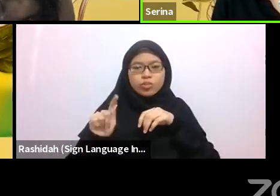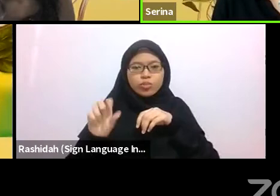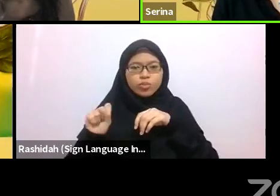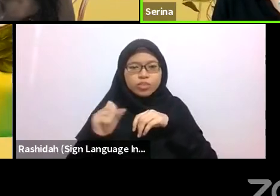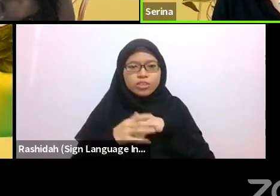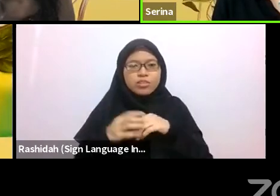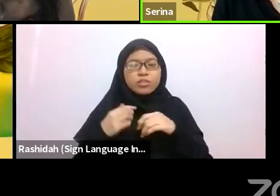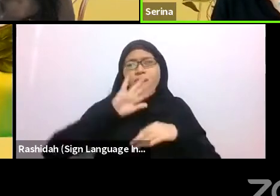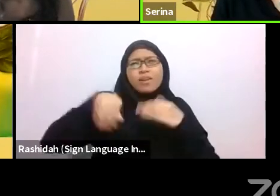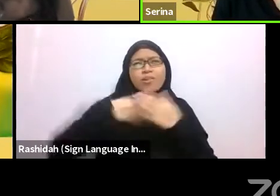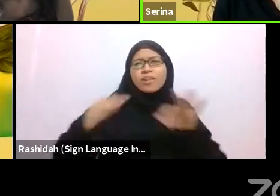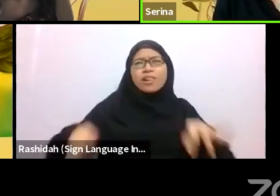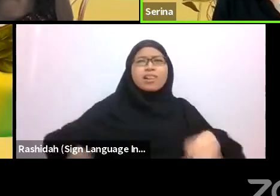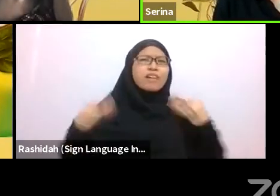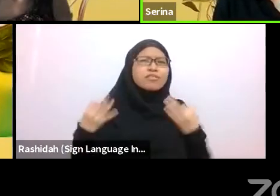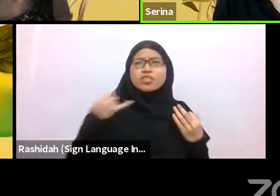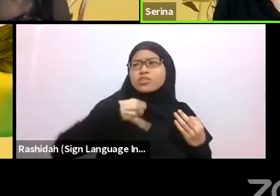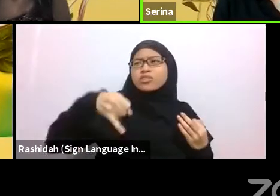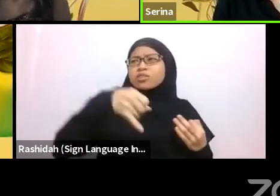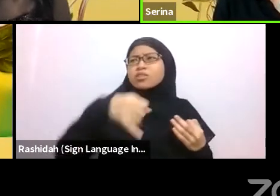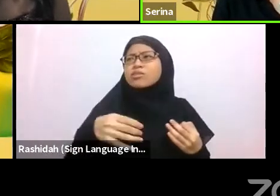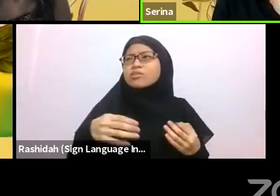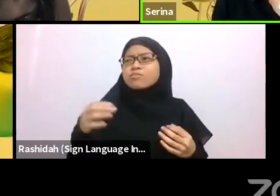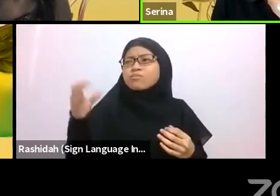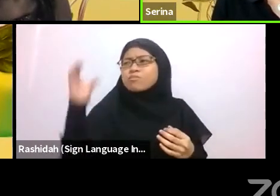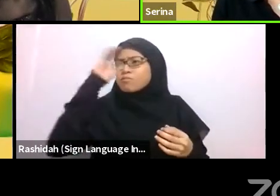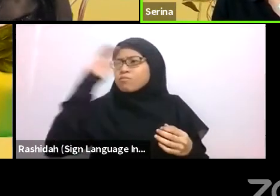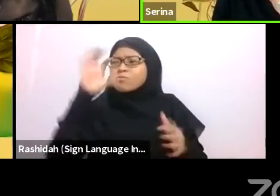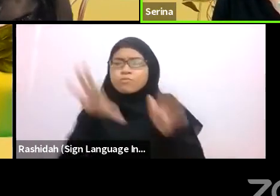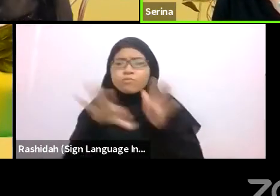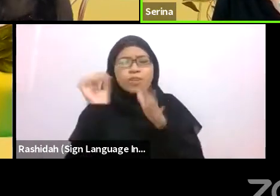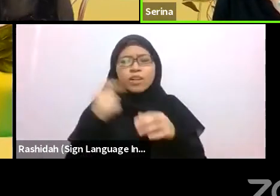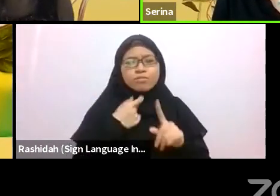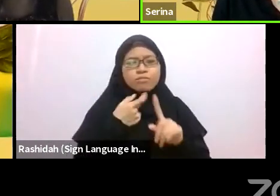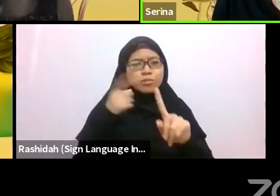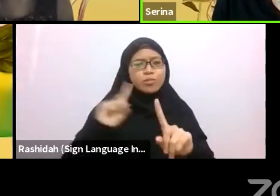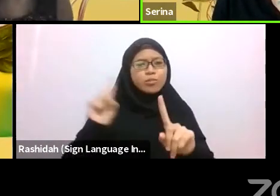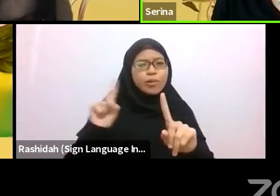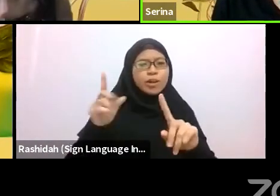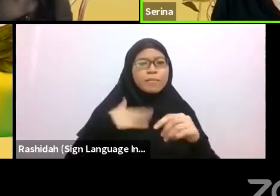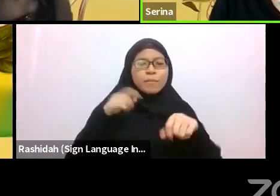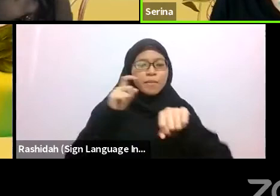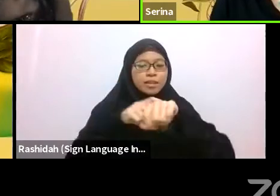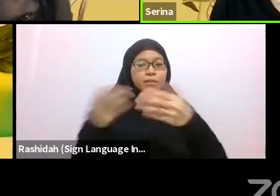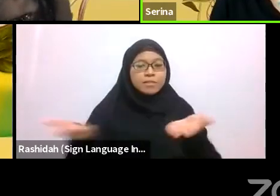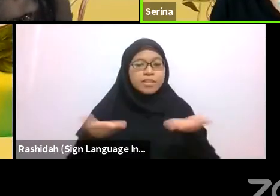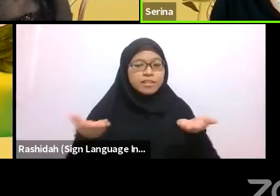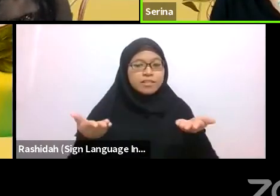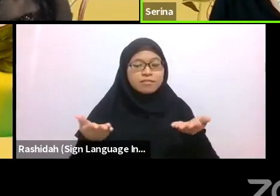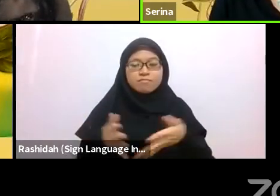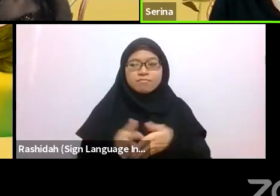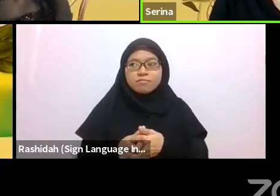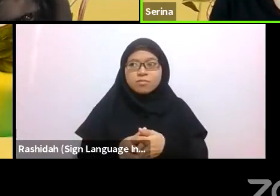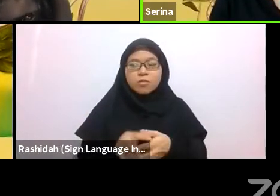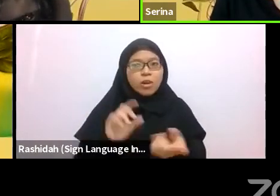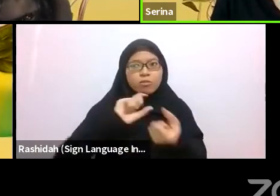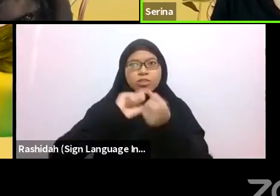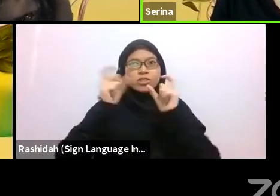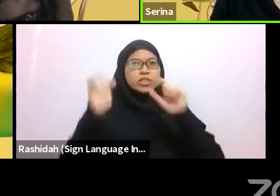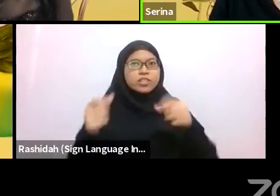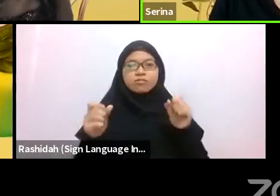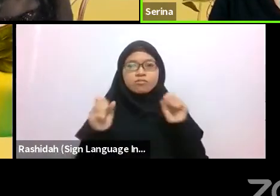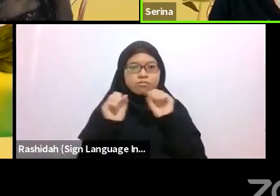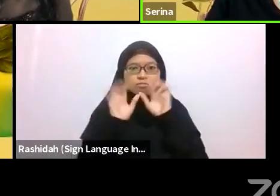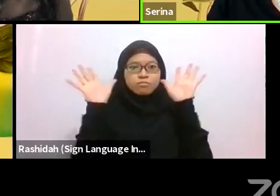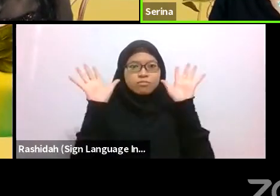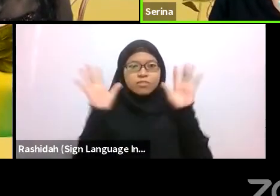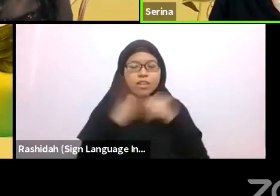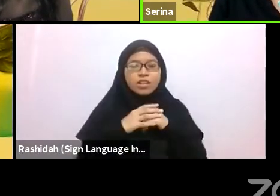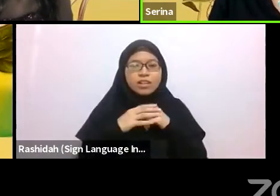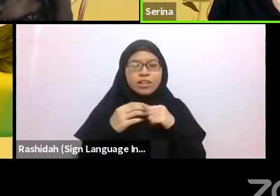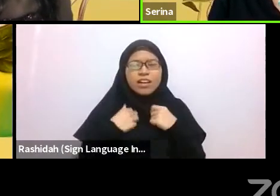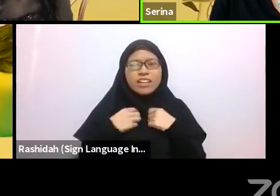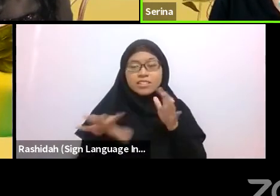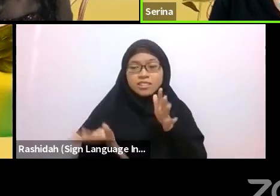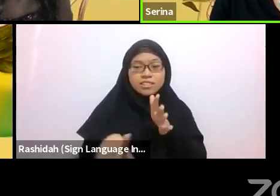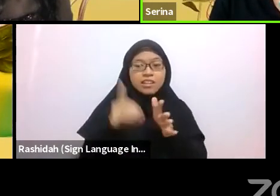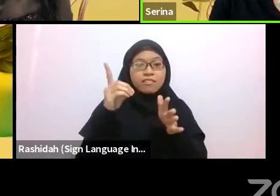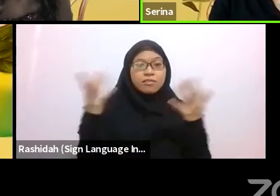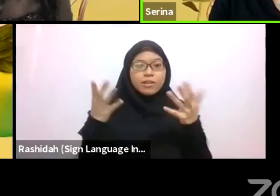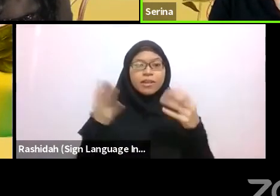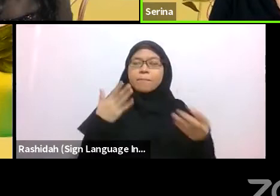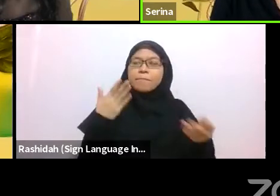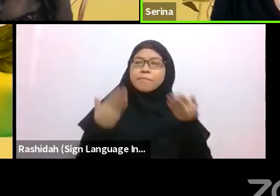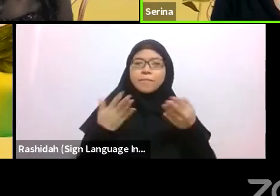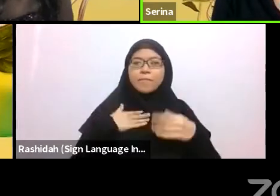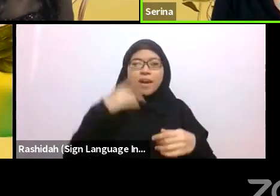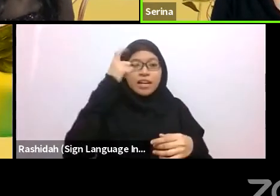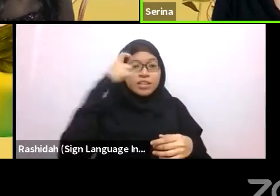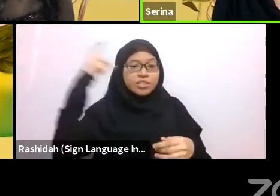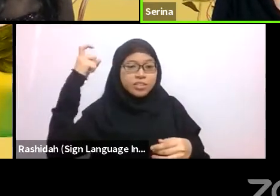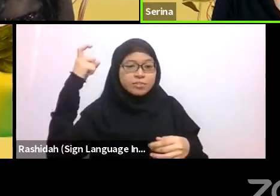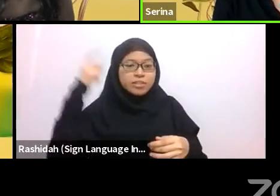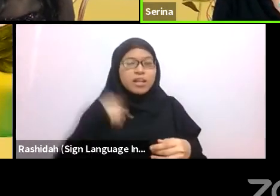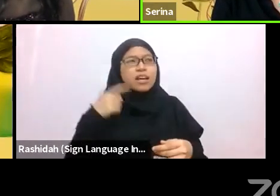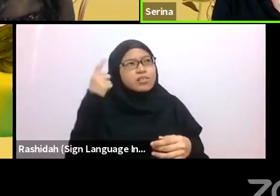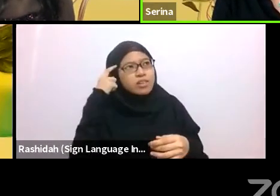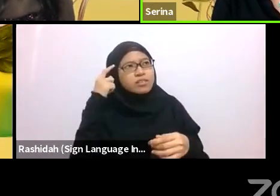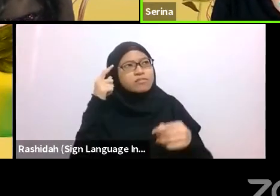But my time here has been evolutionary in discovering that perhaps maybe my dreams that I thought I was heading towards were not what I wanted.